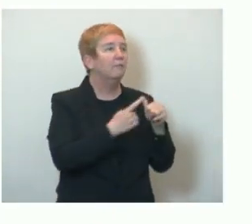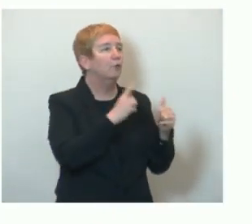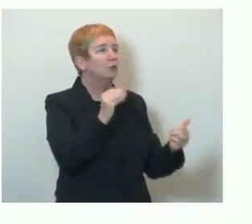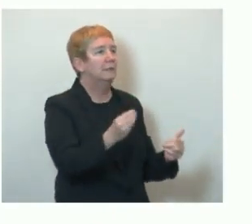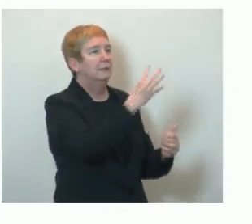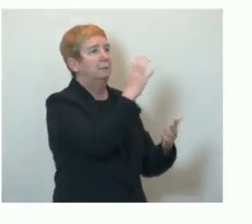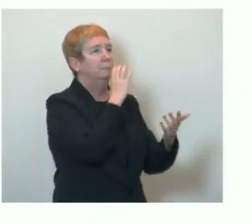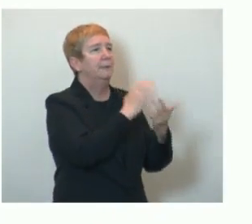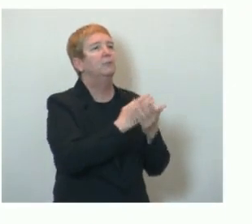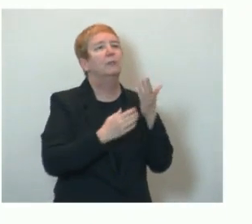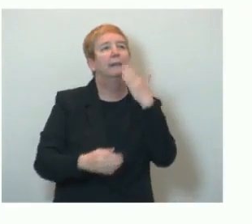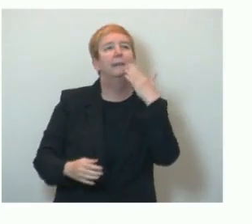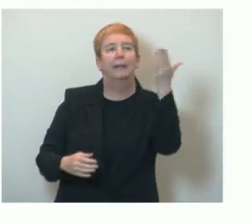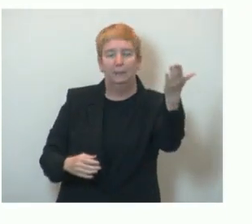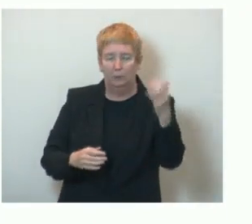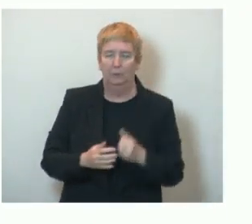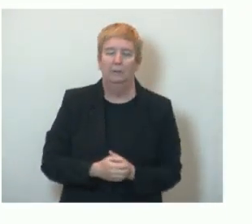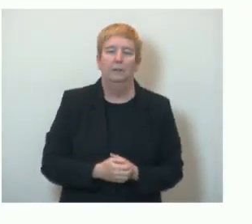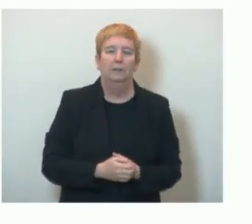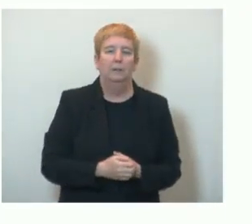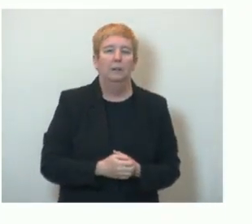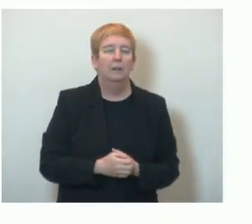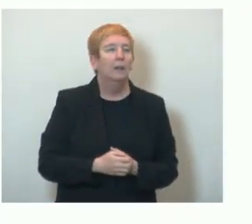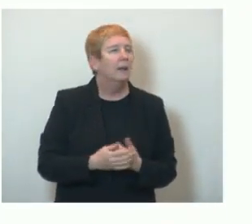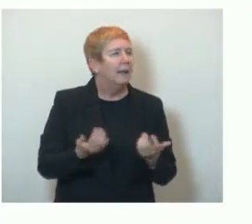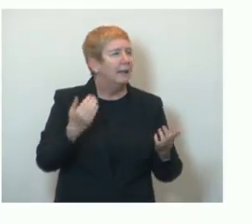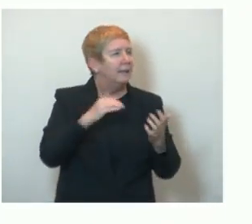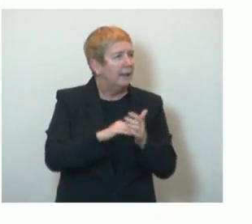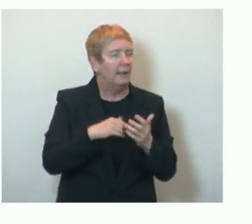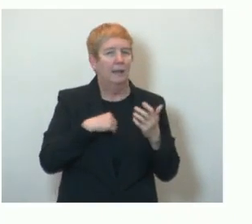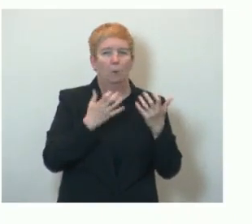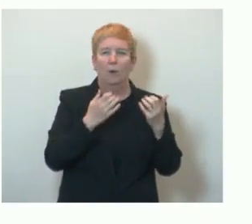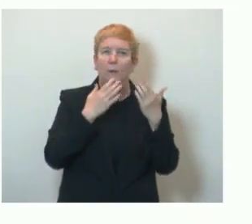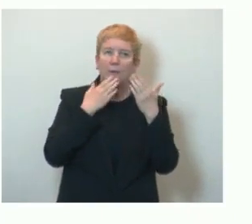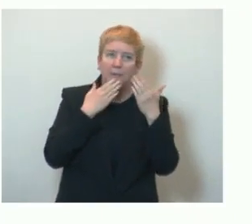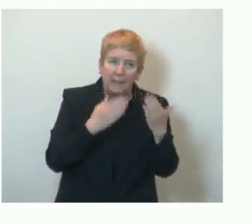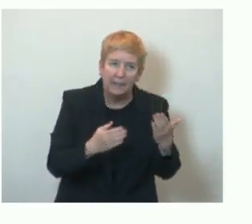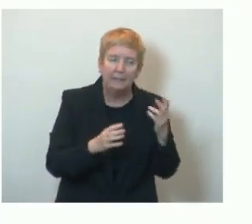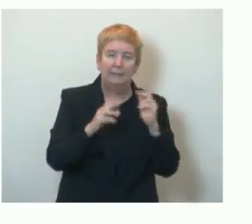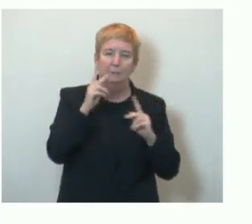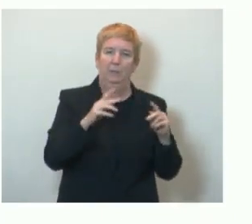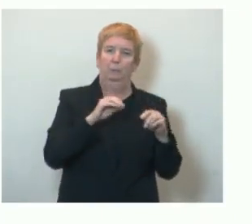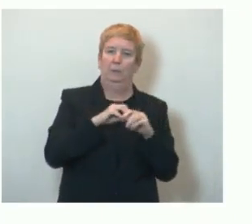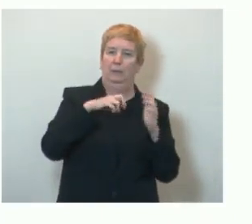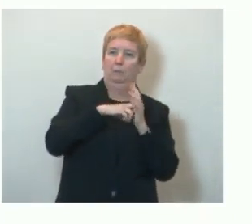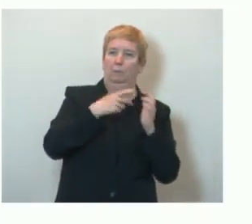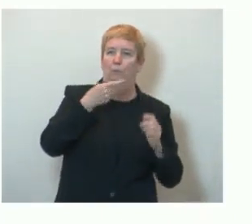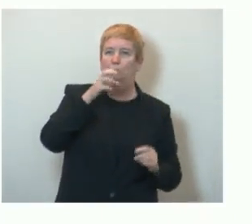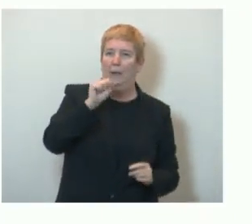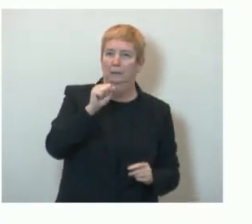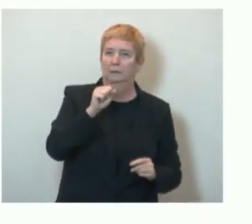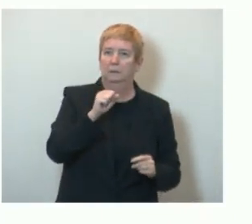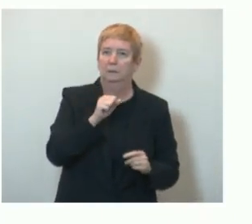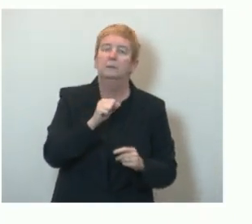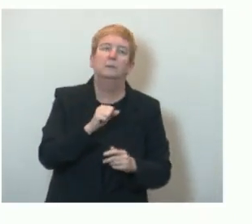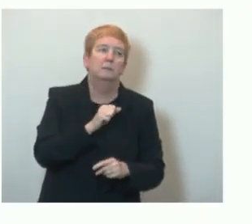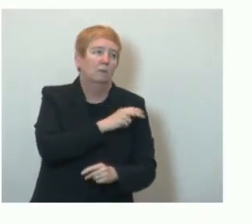I’M GOING TO SHOW YOU TODAY ARE COMING FROM THAT PRESENTATION AS WELL. SO IF I COULD HAVE THAT FIRST SLIDE, PLEASE THANK YOU VERY MUCH.